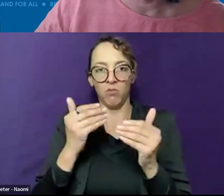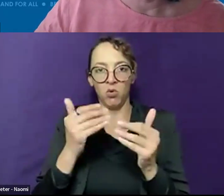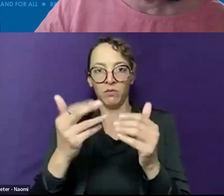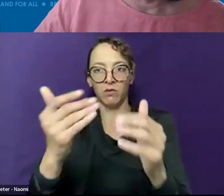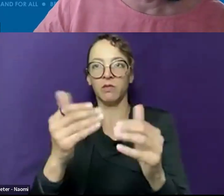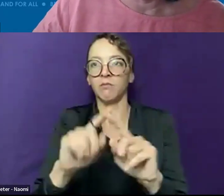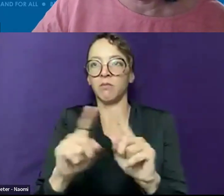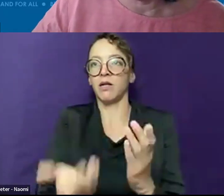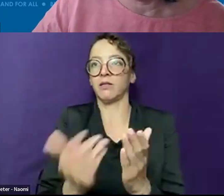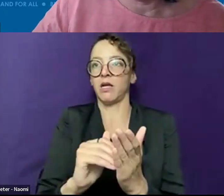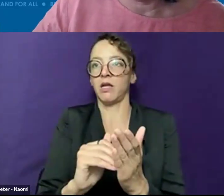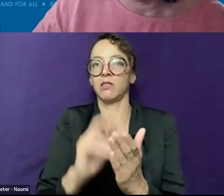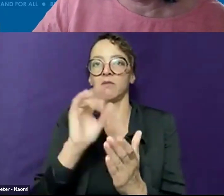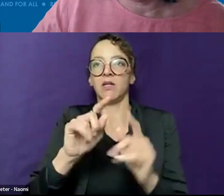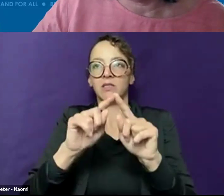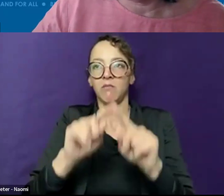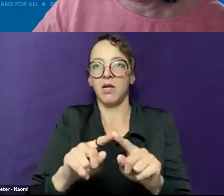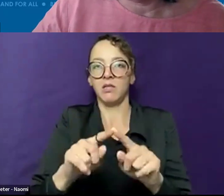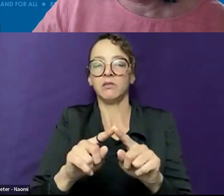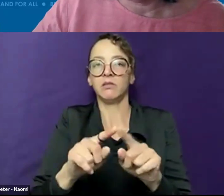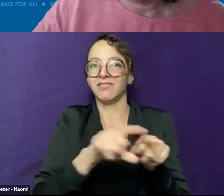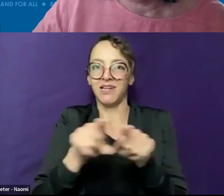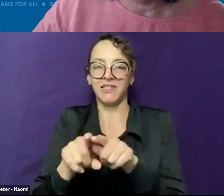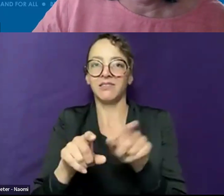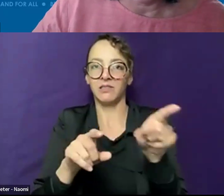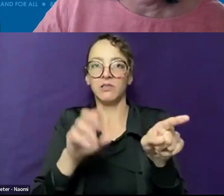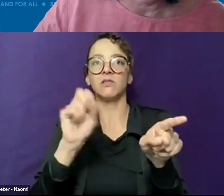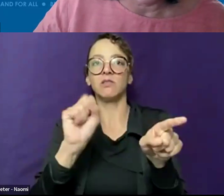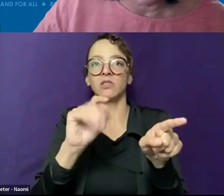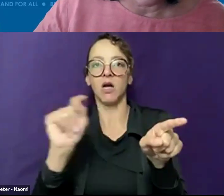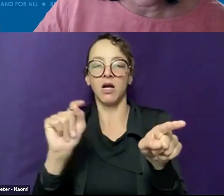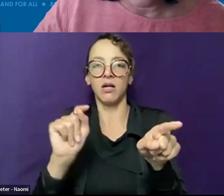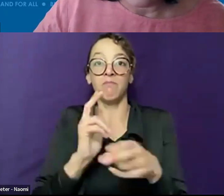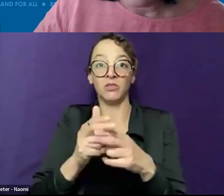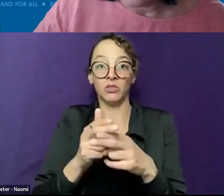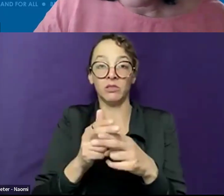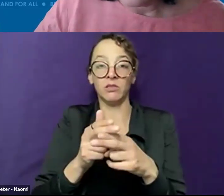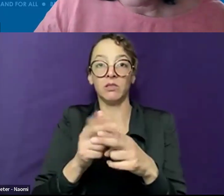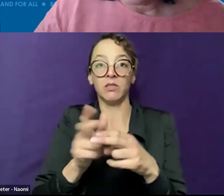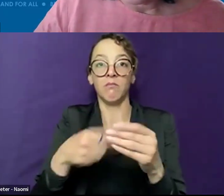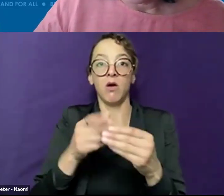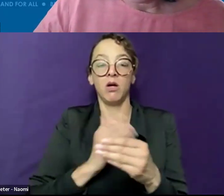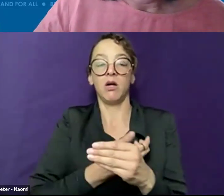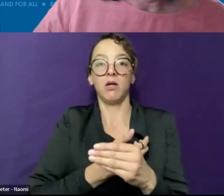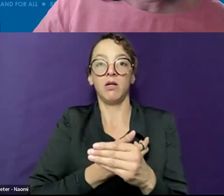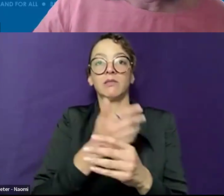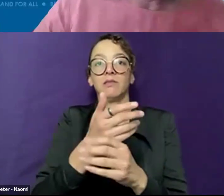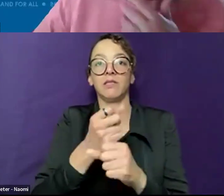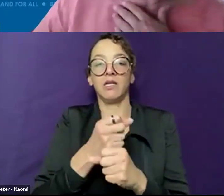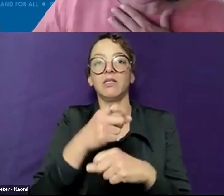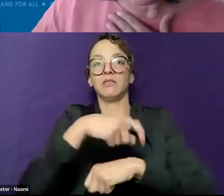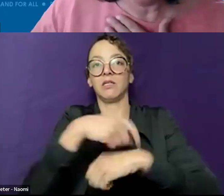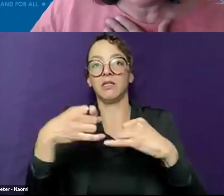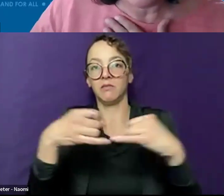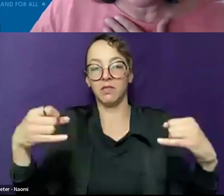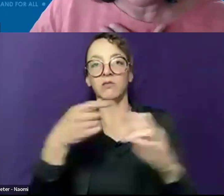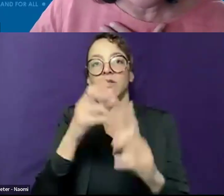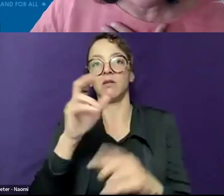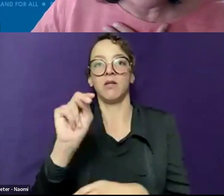us receiving the award from the NTIA. And being aware of time and we have one